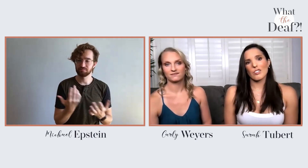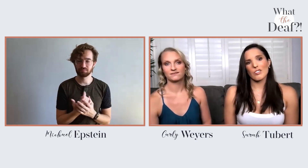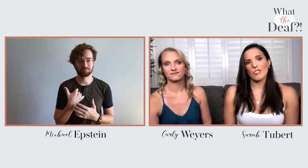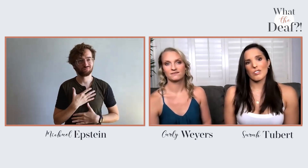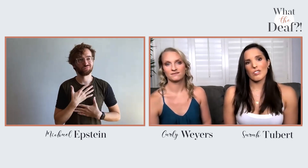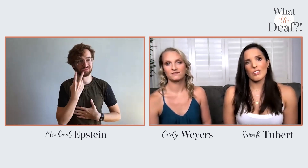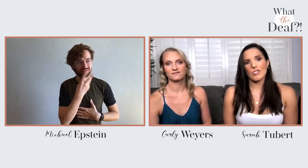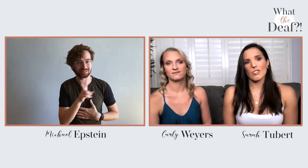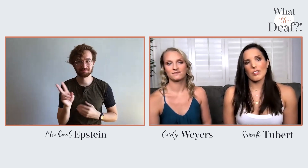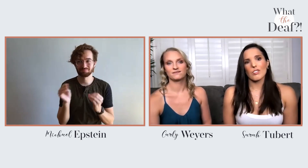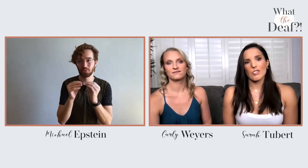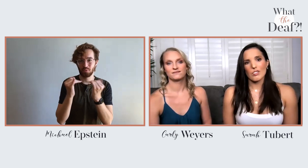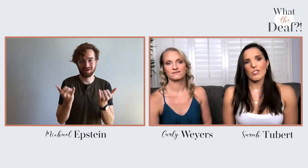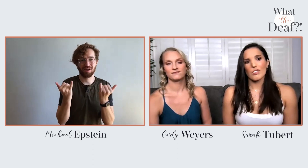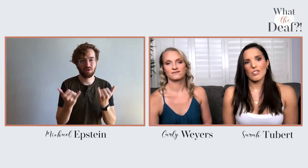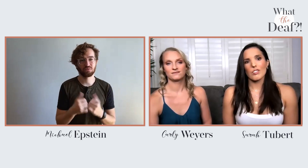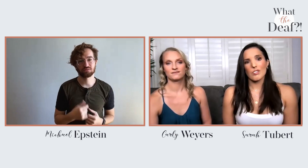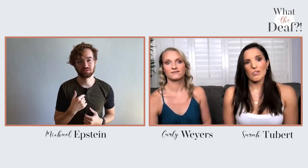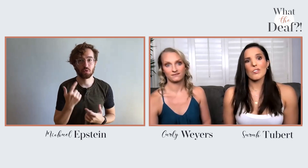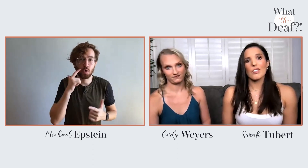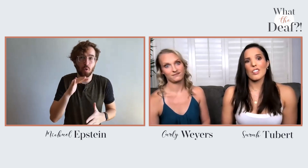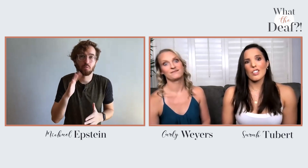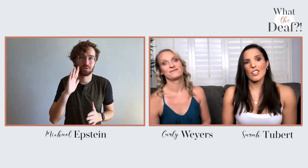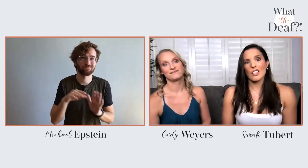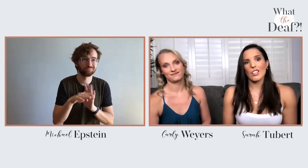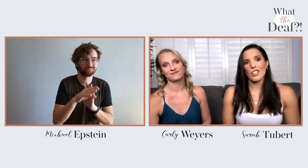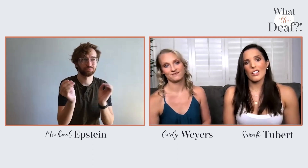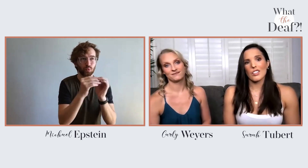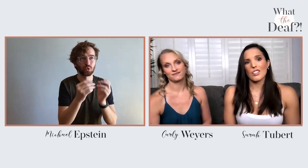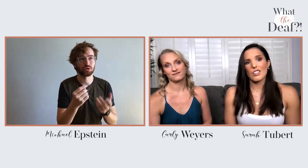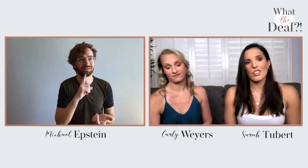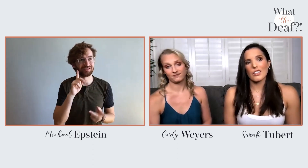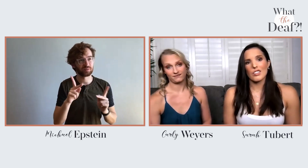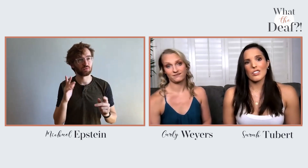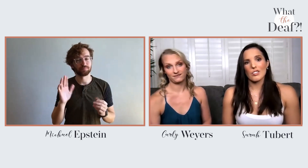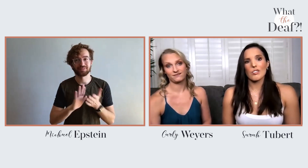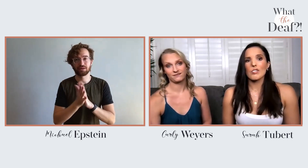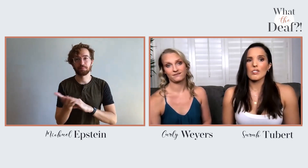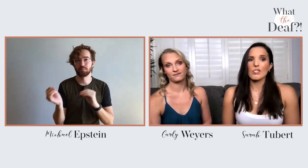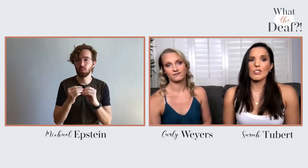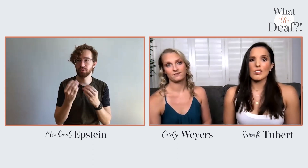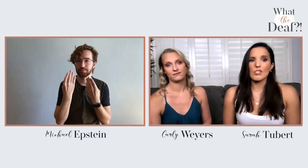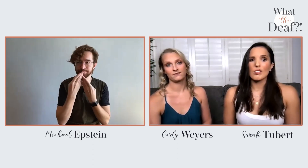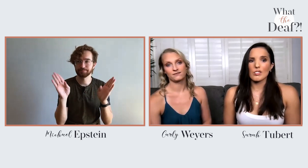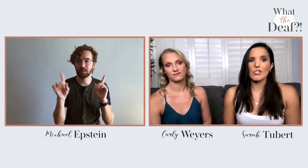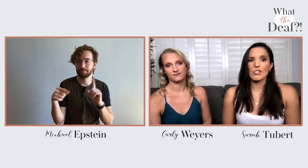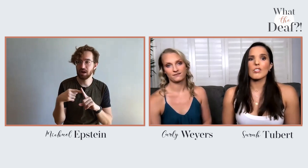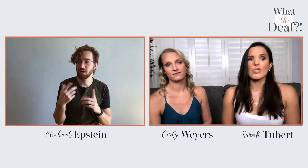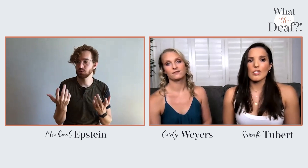And I've really enjoyed seeing that, and I'm seeing it more as of recent and I hope we continue to see more of that. I hope that the deaf community